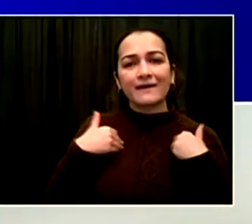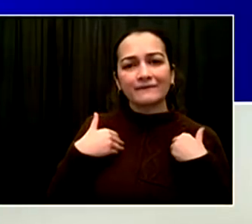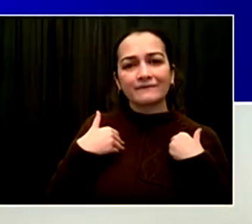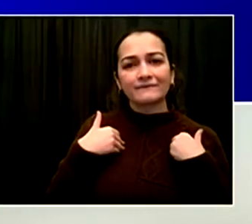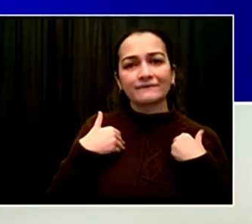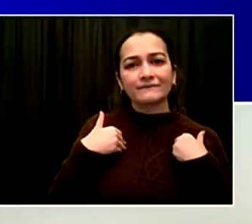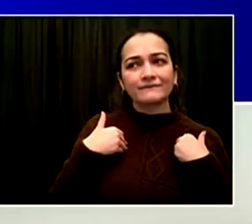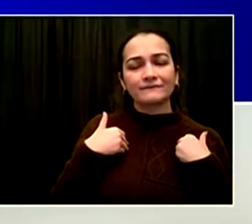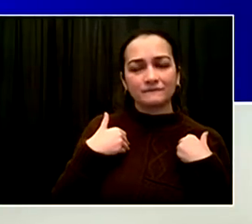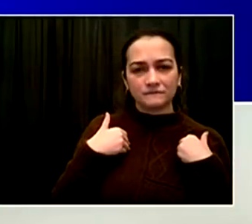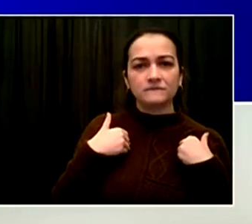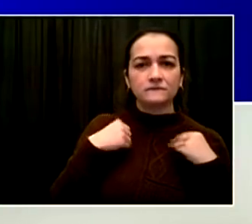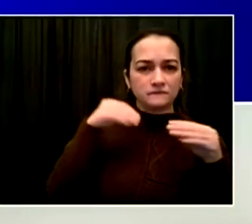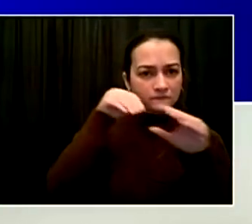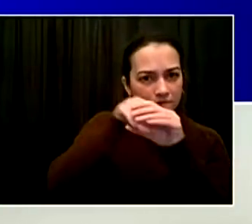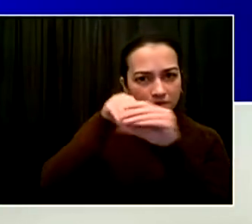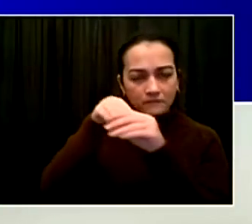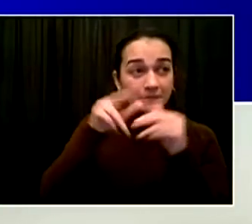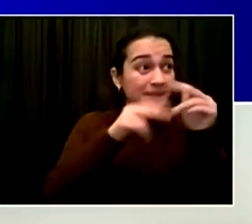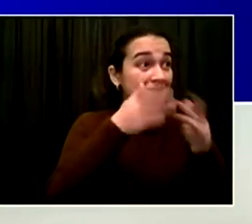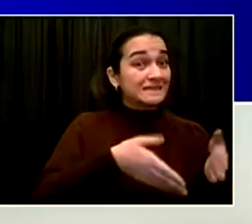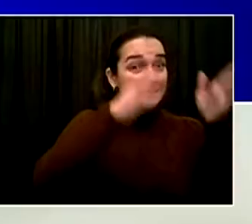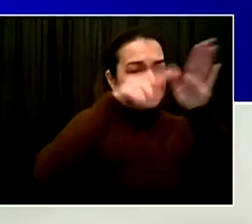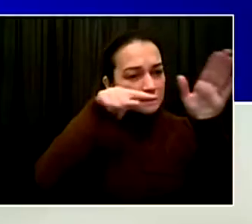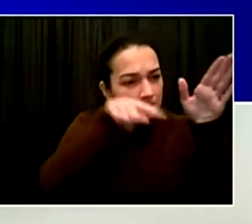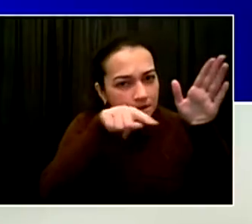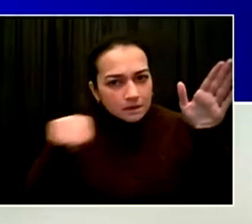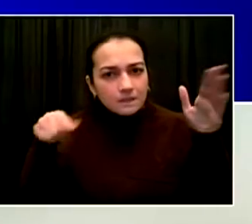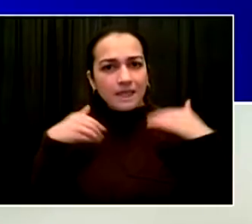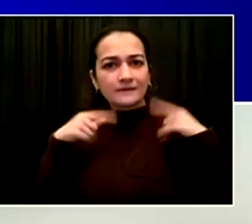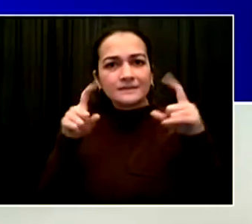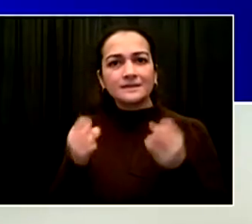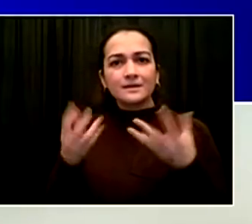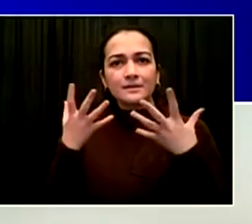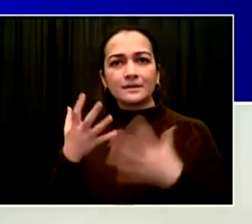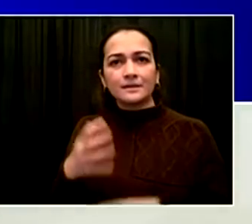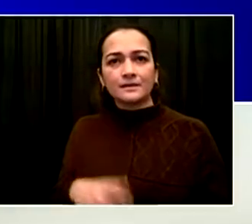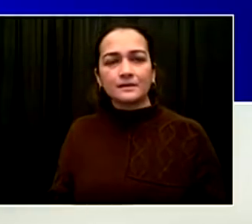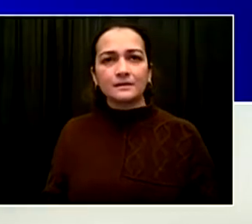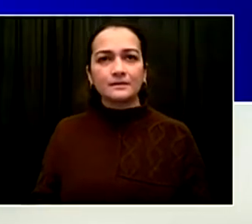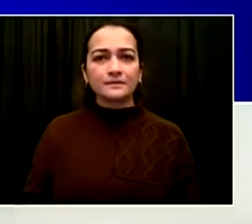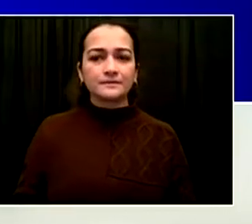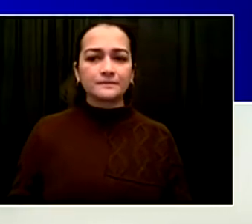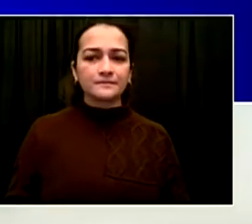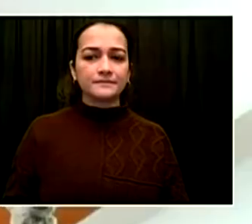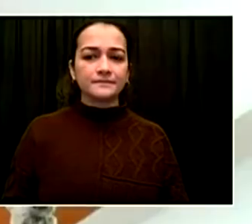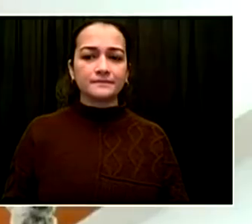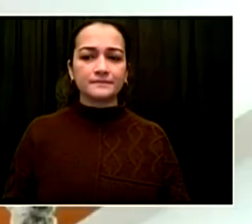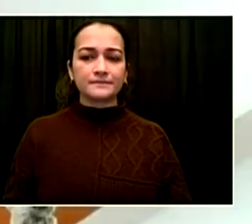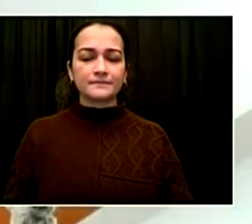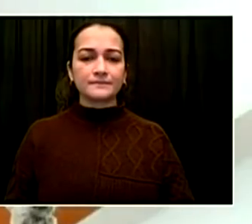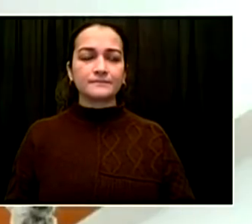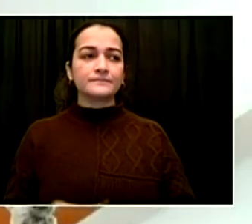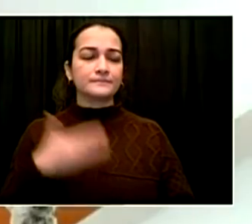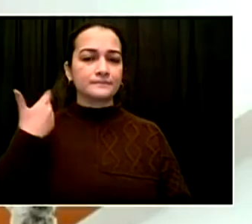THE OVERALL? I DON'T KNOW IF YOU HAVE THIS AT YOUR FINGERTIPS, BUT THE OVERALL NUMBER OF FIXED SITES